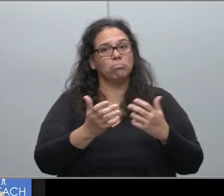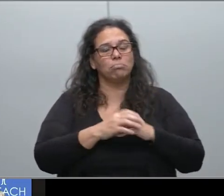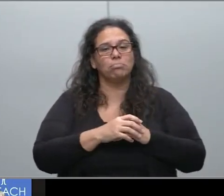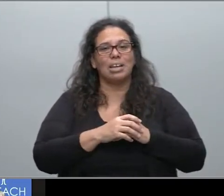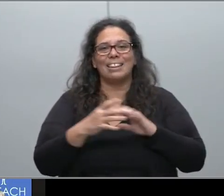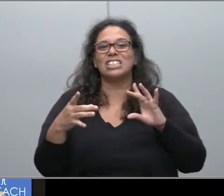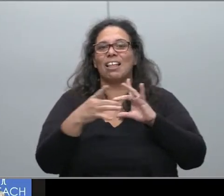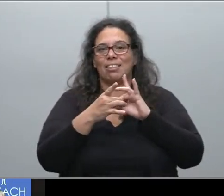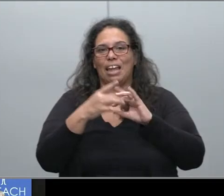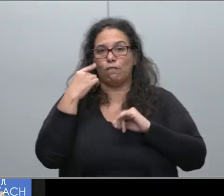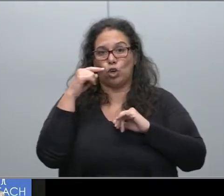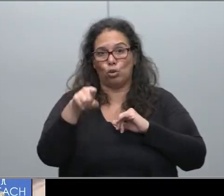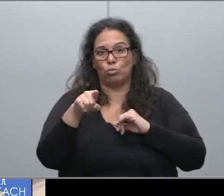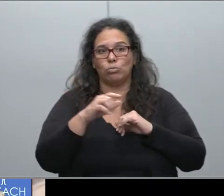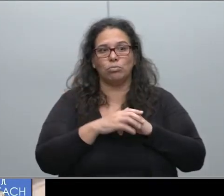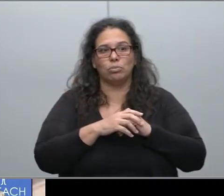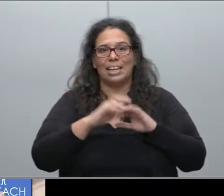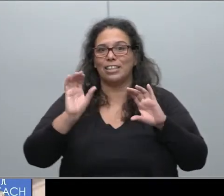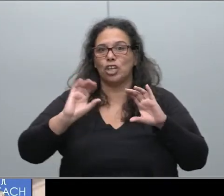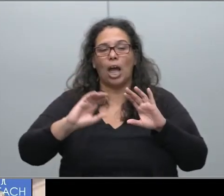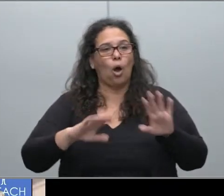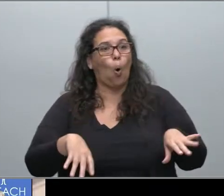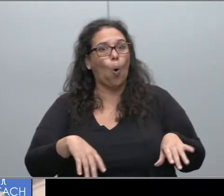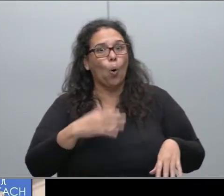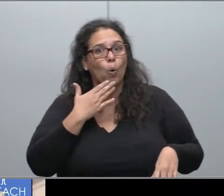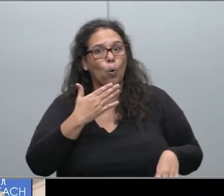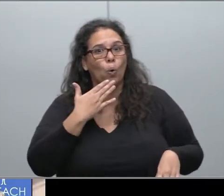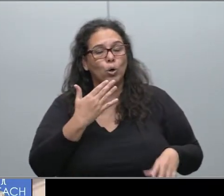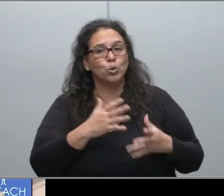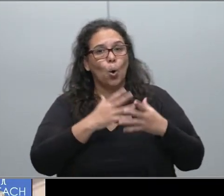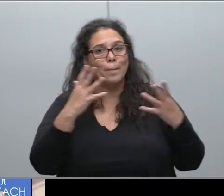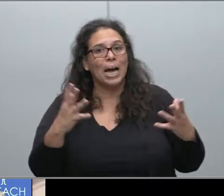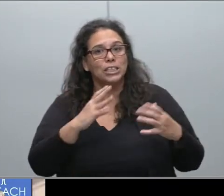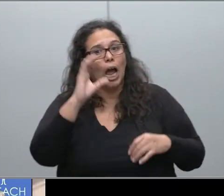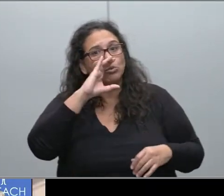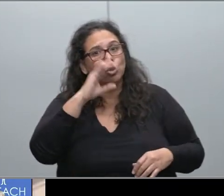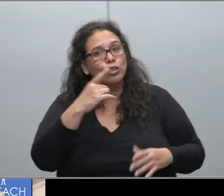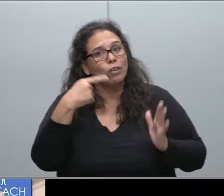in every document, every report, that your kid is respected.